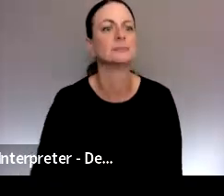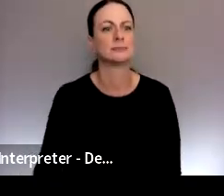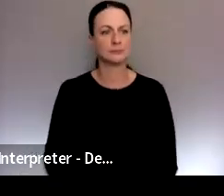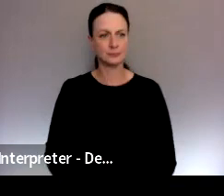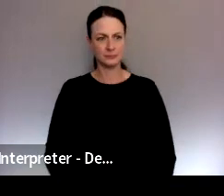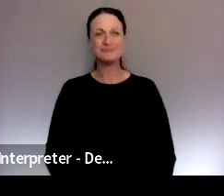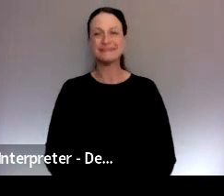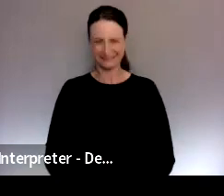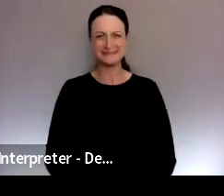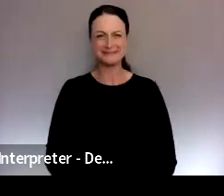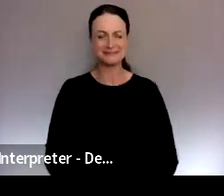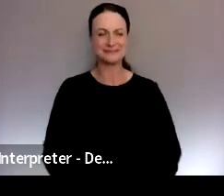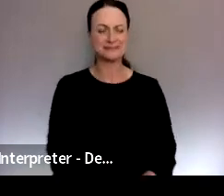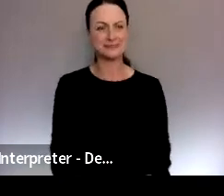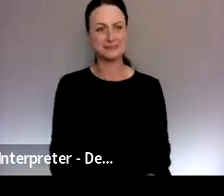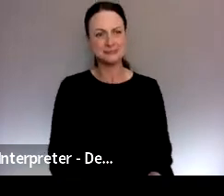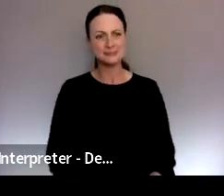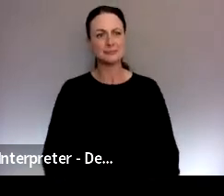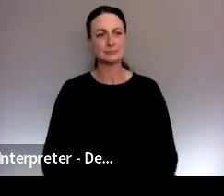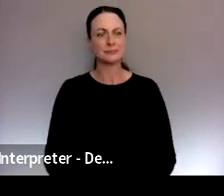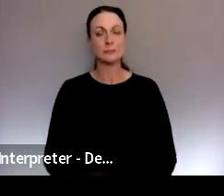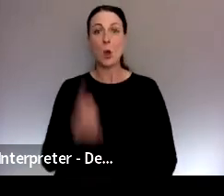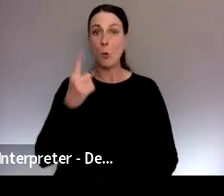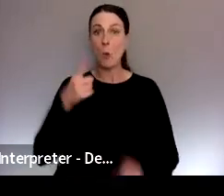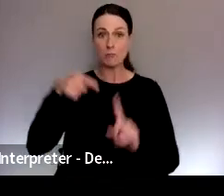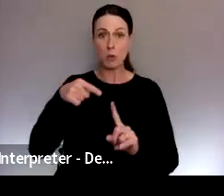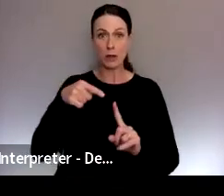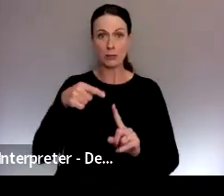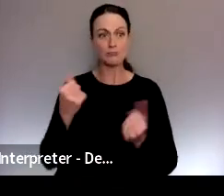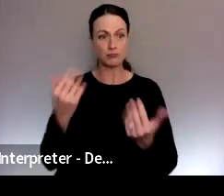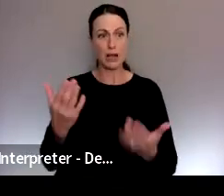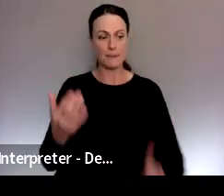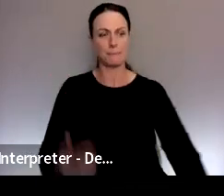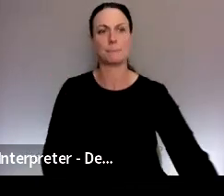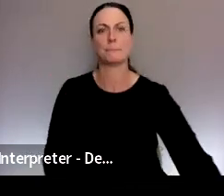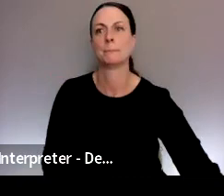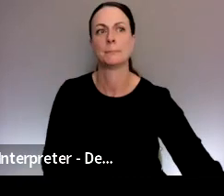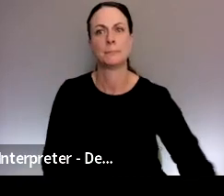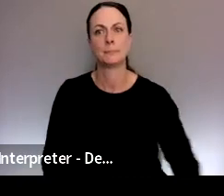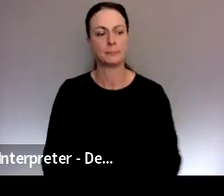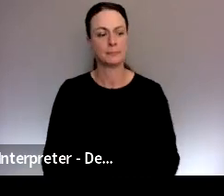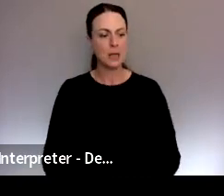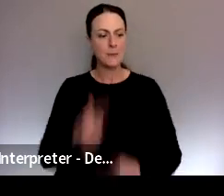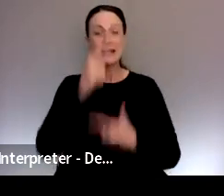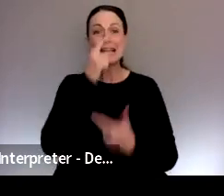There we go, ha ha. Okay. One point that I wanted to bring into this discussion because of some really interesting experiences